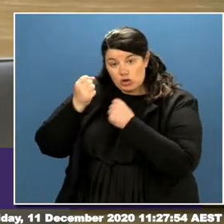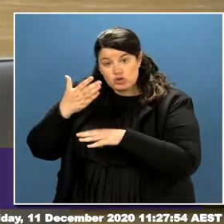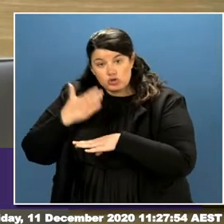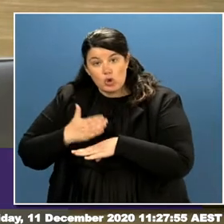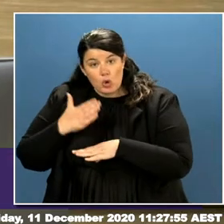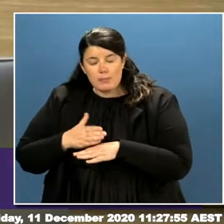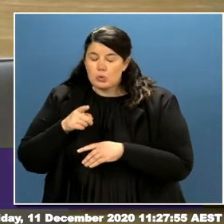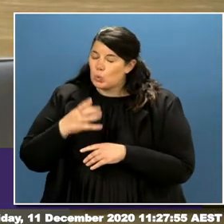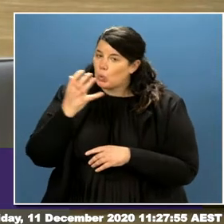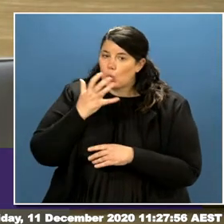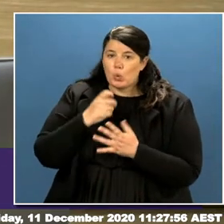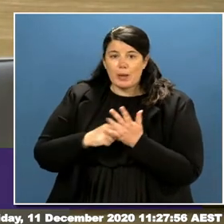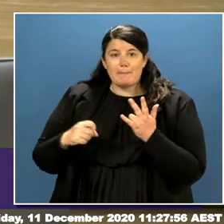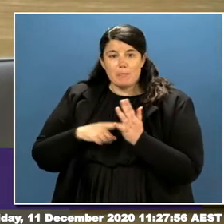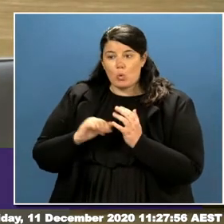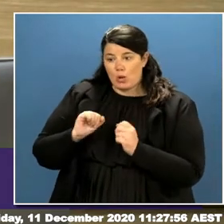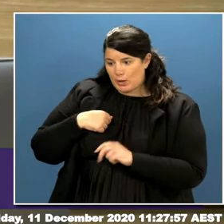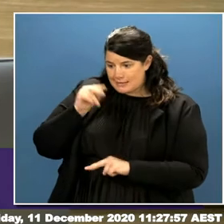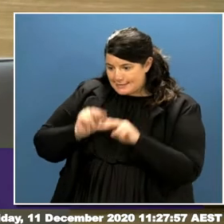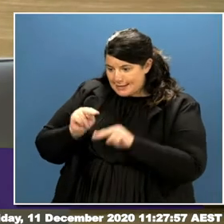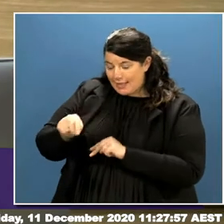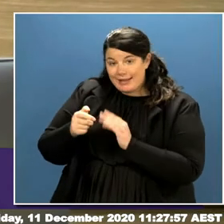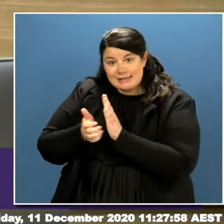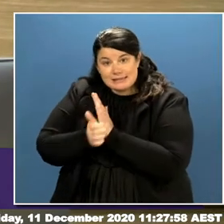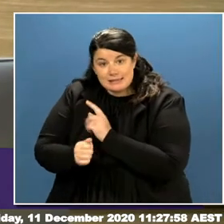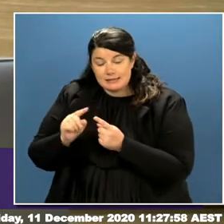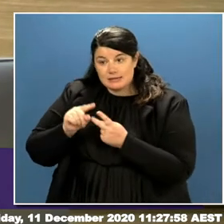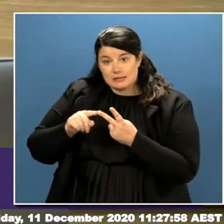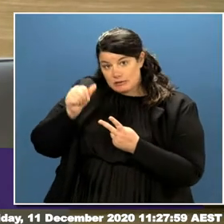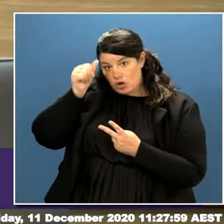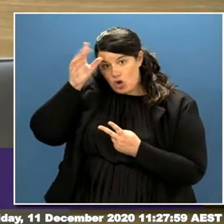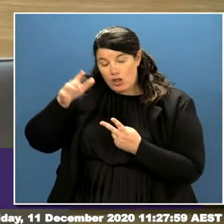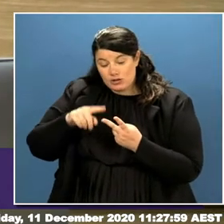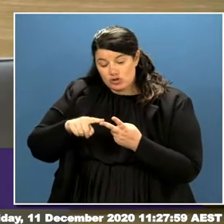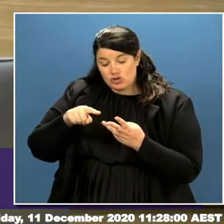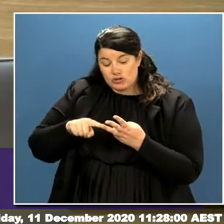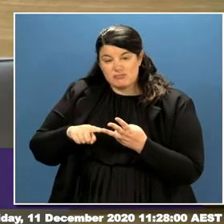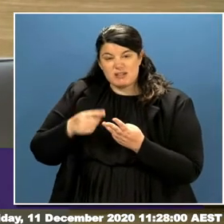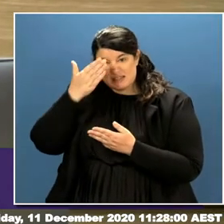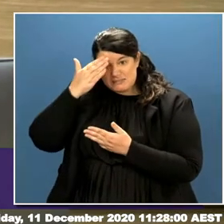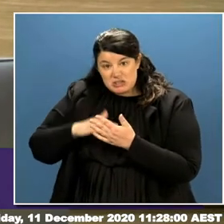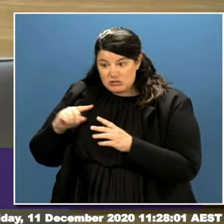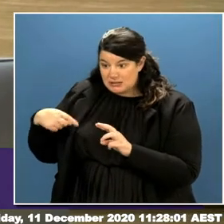imperative that their skills, knowledge, experience and level of education